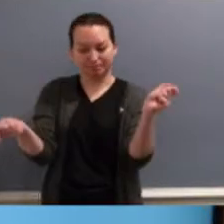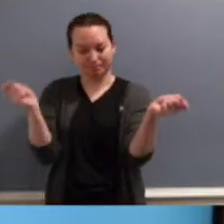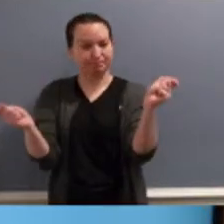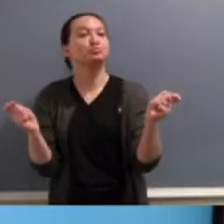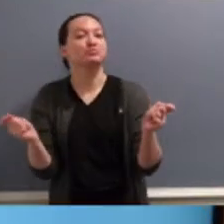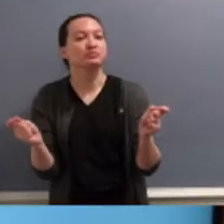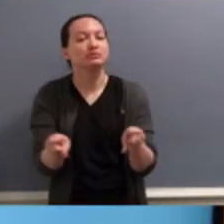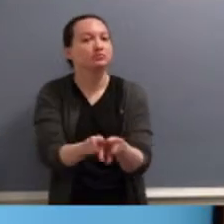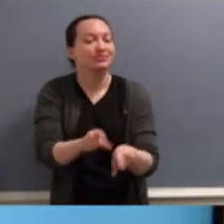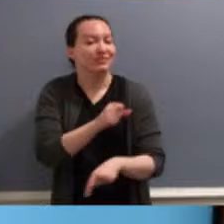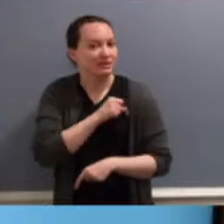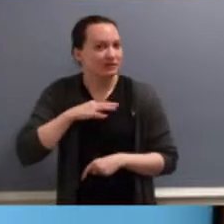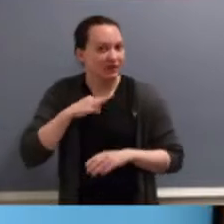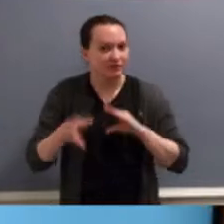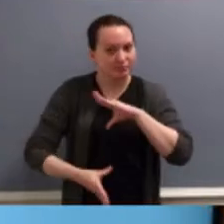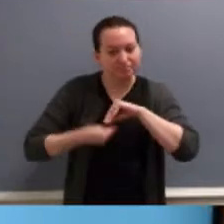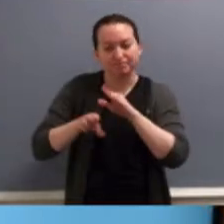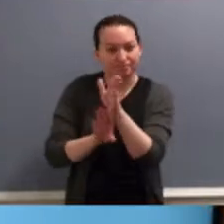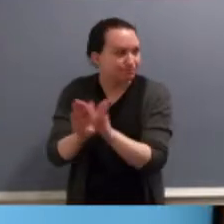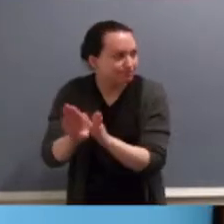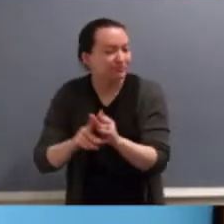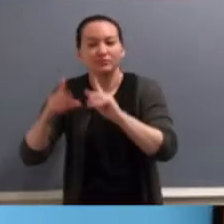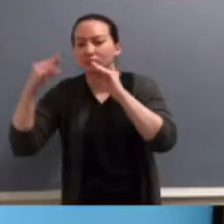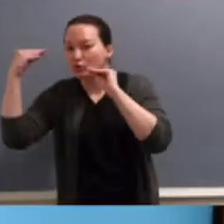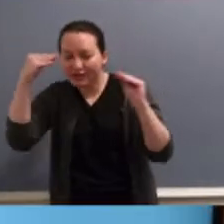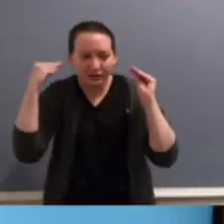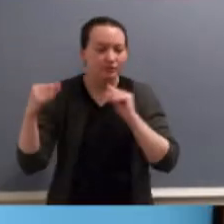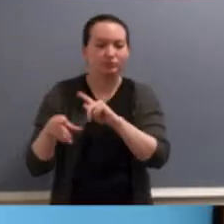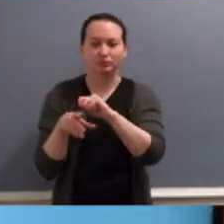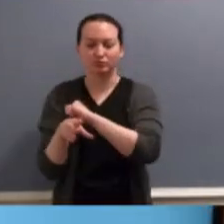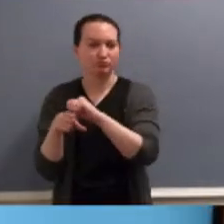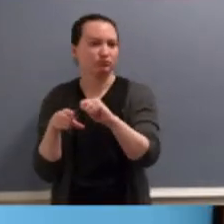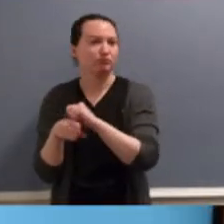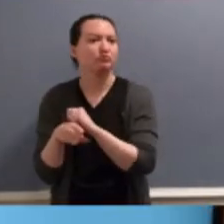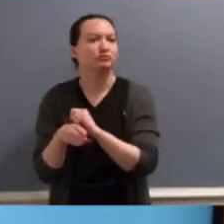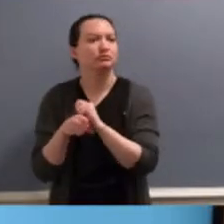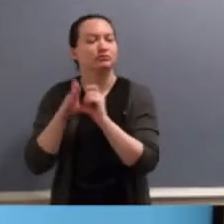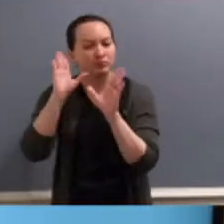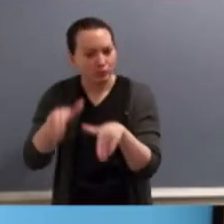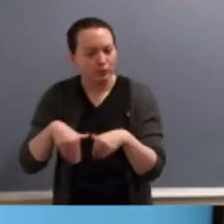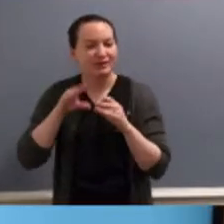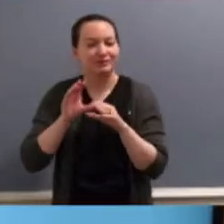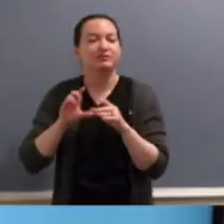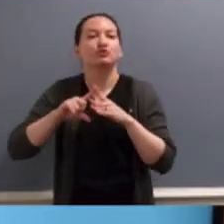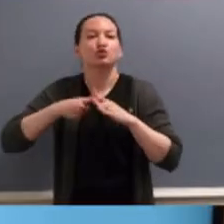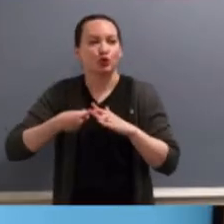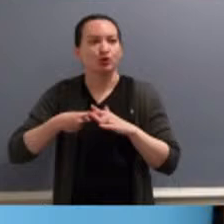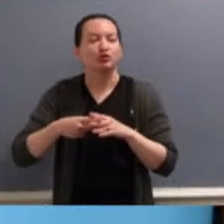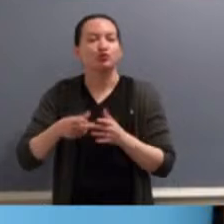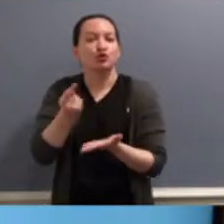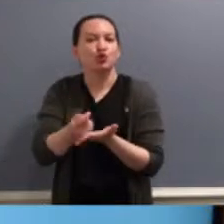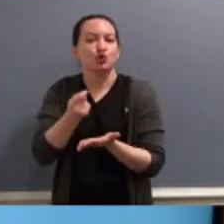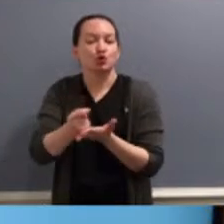additional staff development training and the reinstitution of the tuition reimbursement program